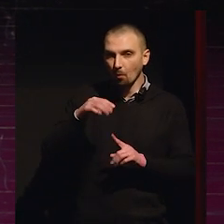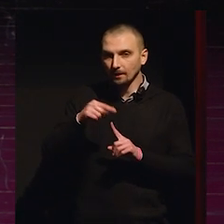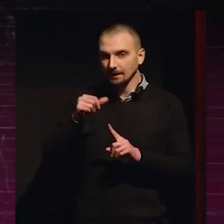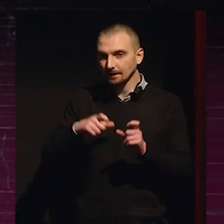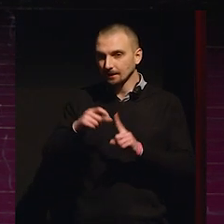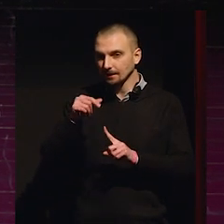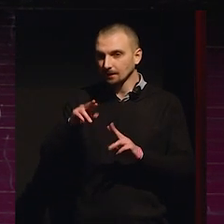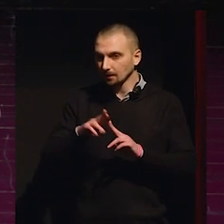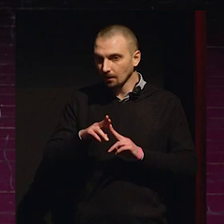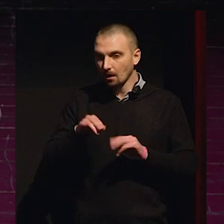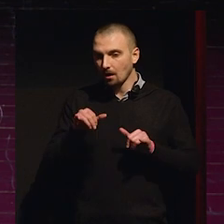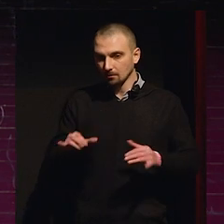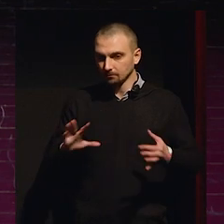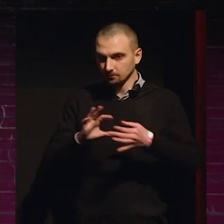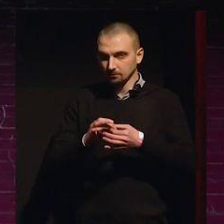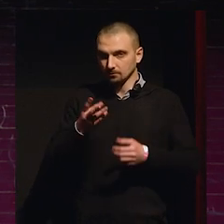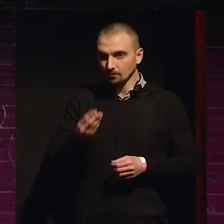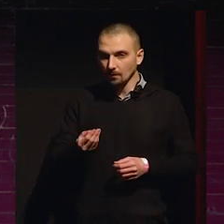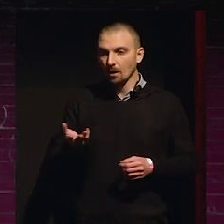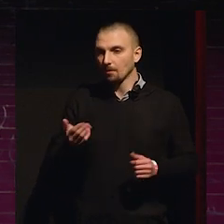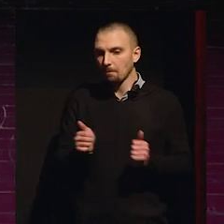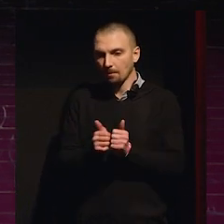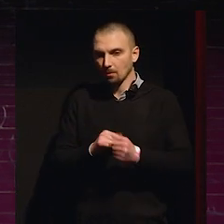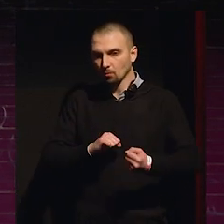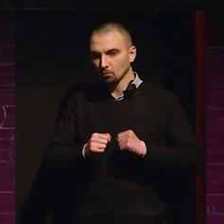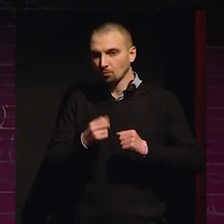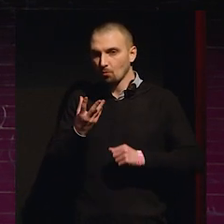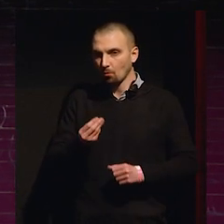and to establish an autistic solidarity,